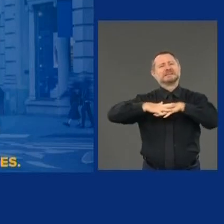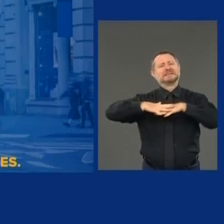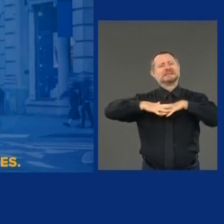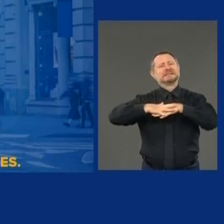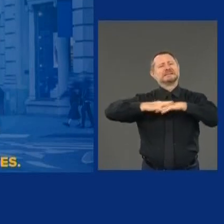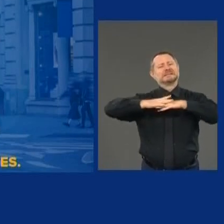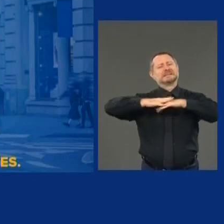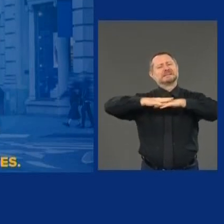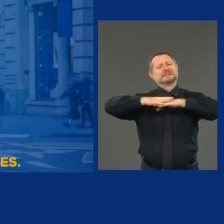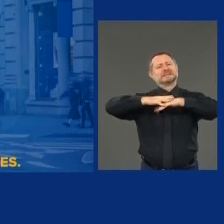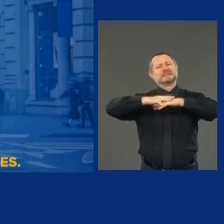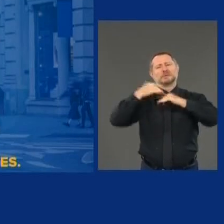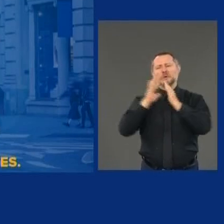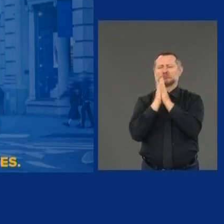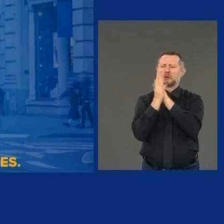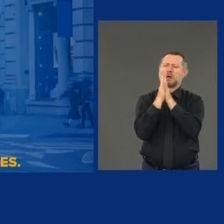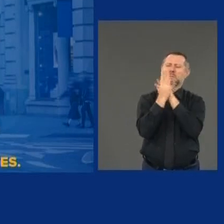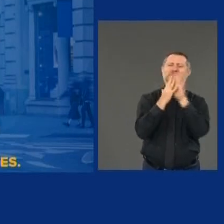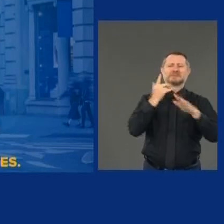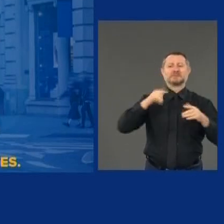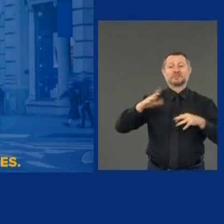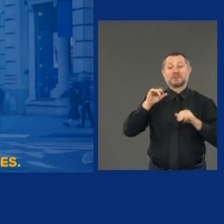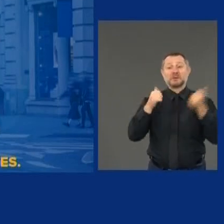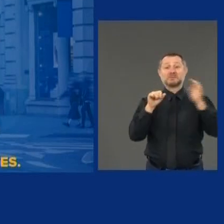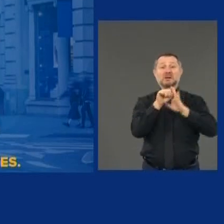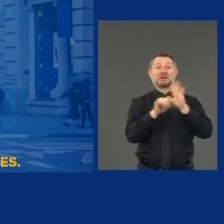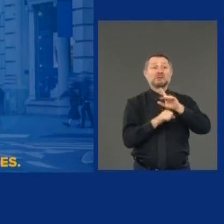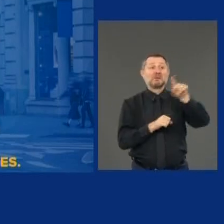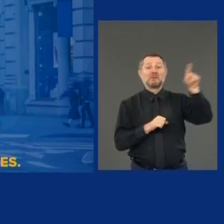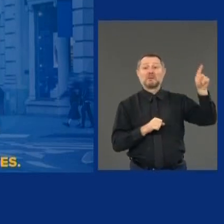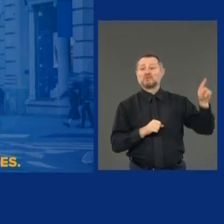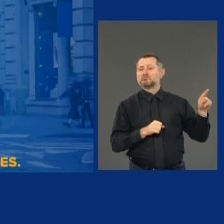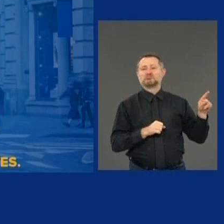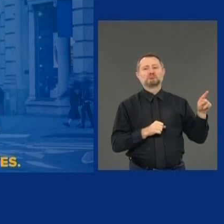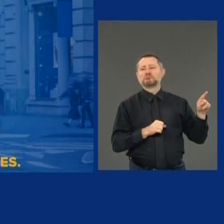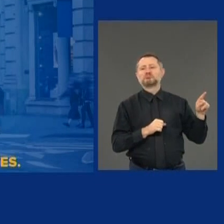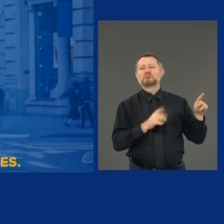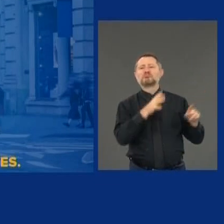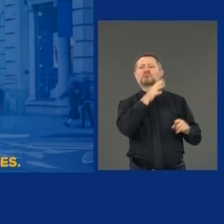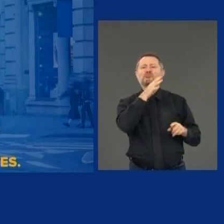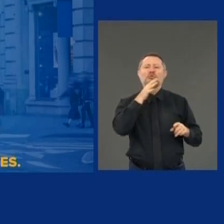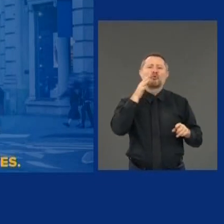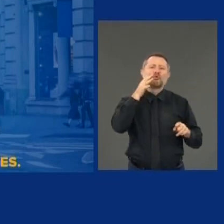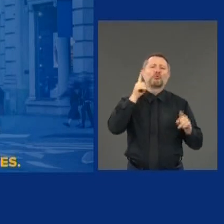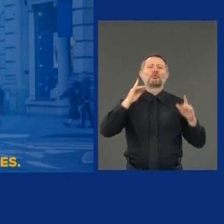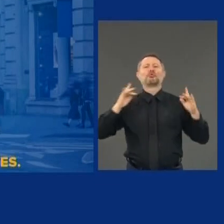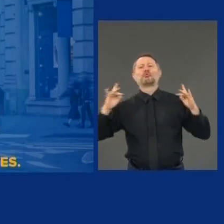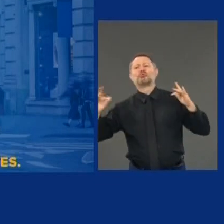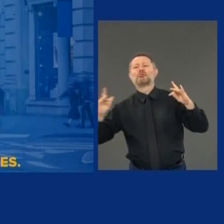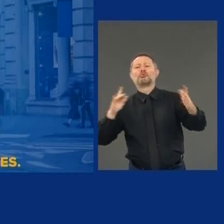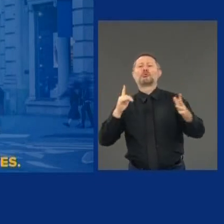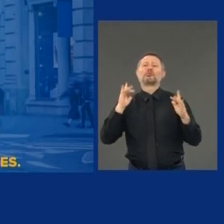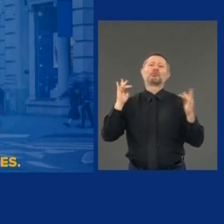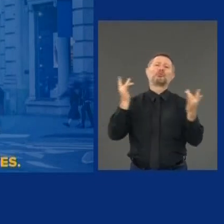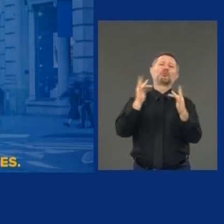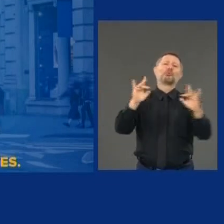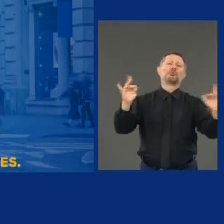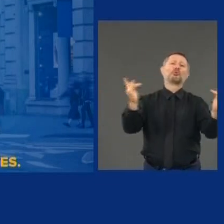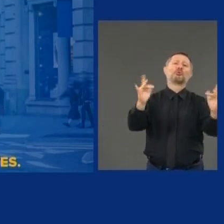ALSO, BEAWARE BECAUSE WE ARE A MORE DENSE STATE AND WE HAVE MORE CROWDING.